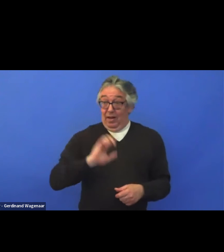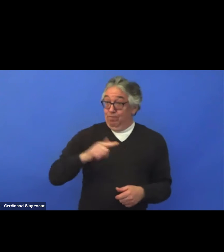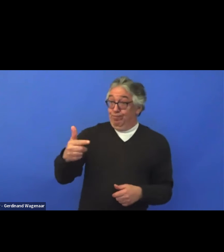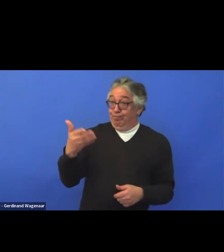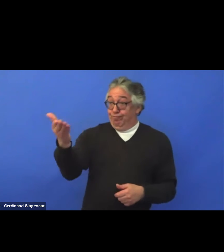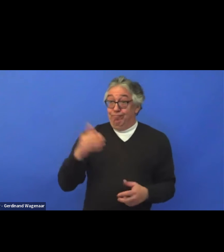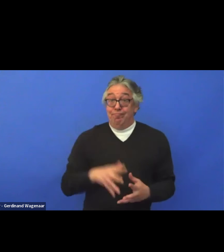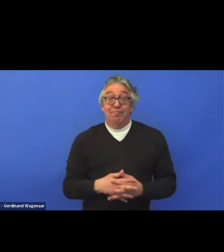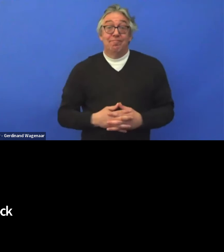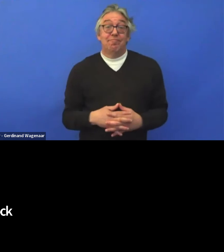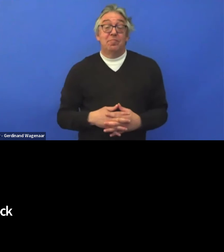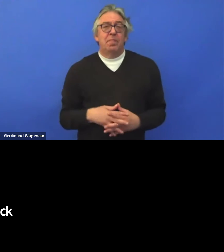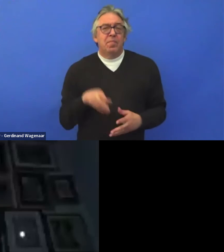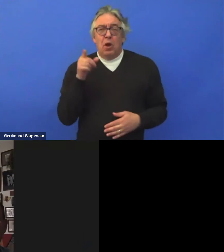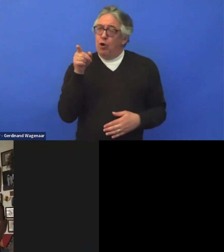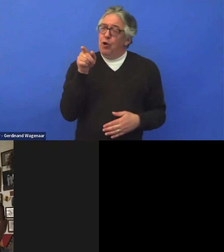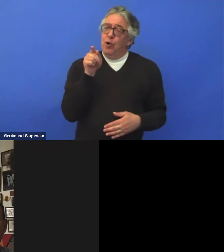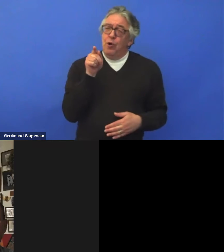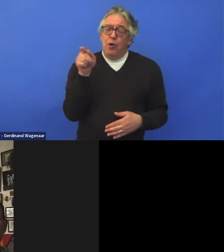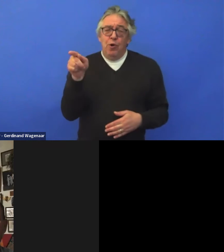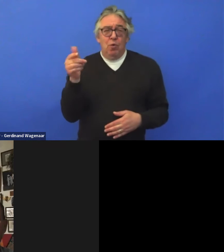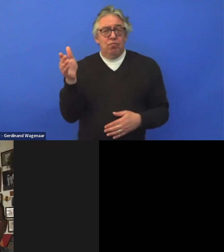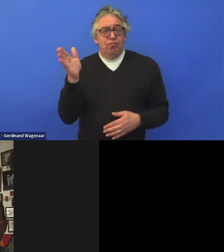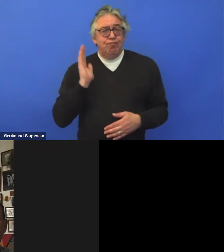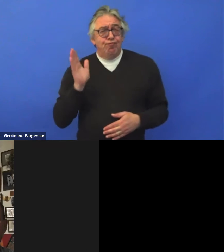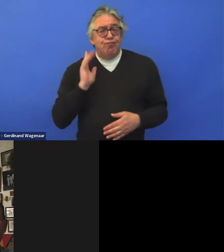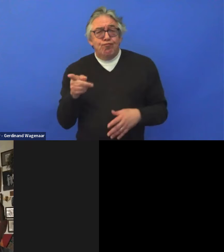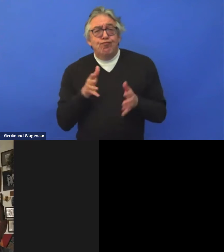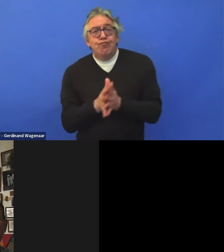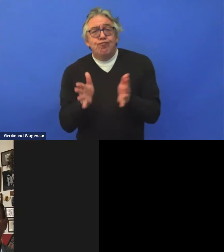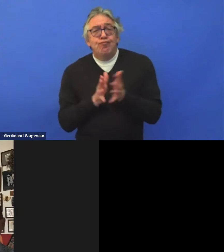You talked a little bit about the need for innovative solutions